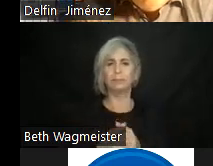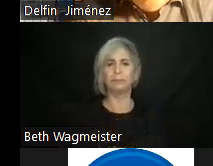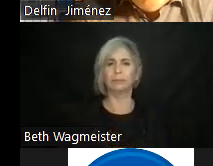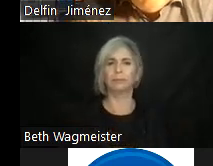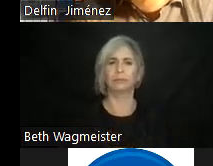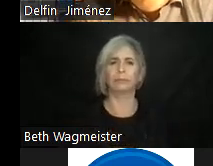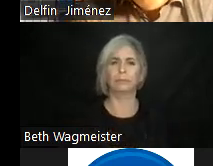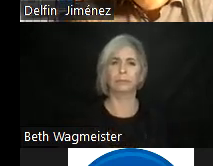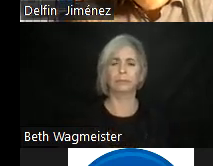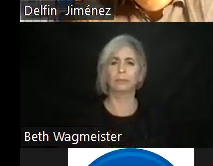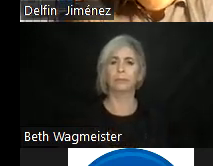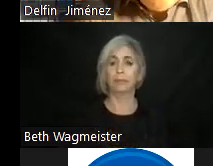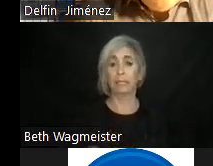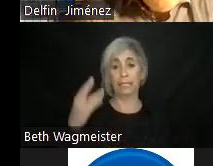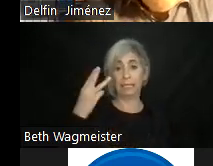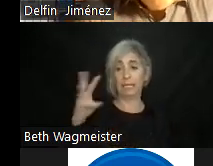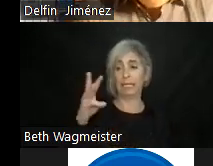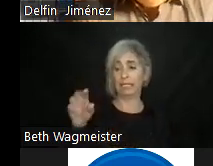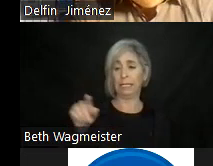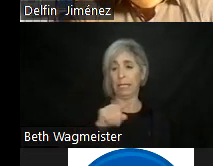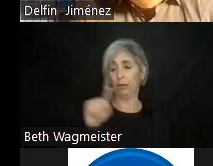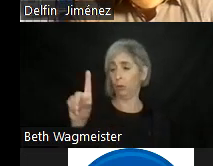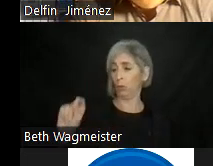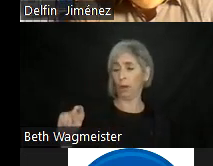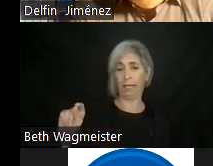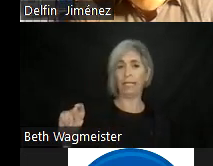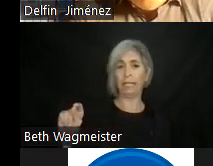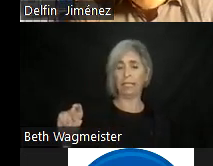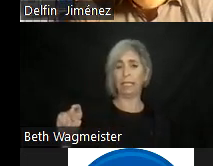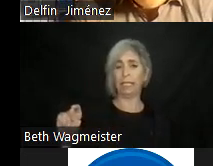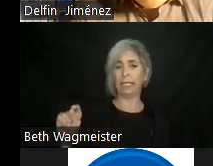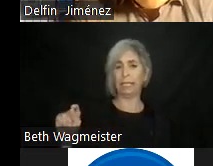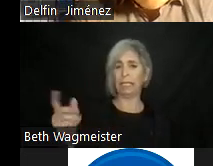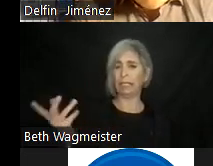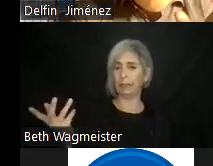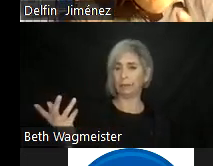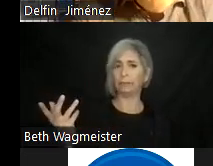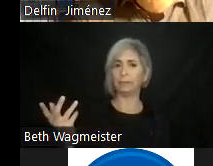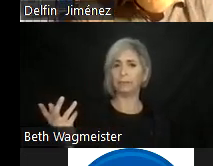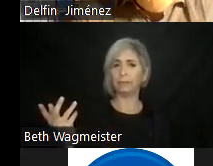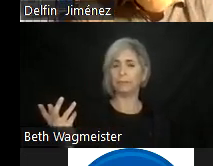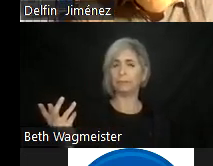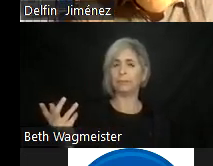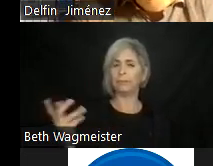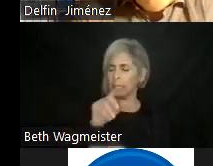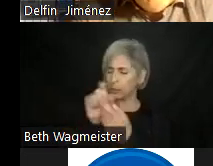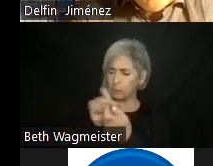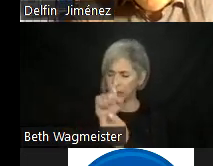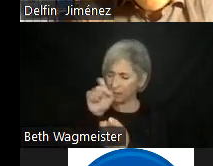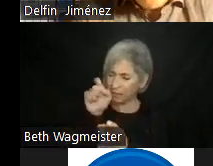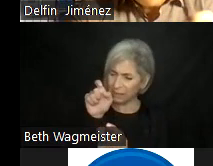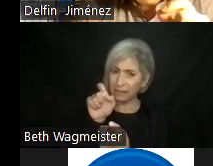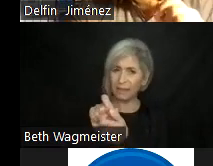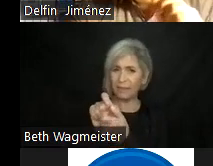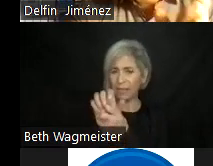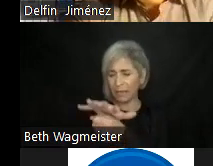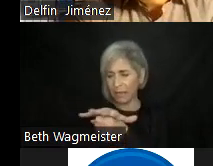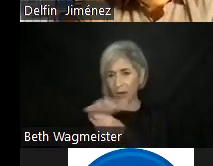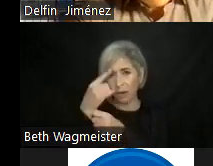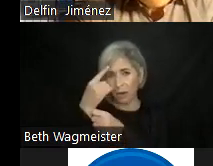16 to 20. They are a specific section for a specific use.